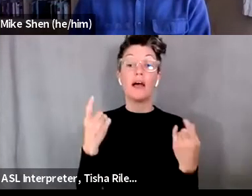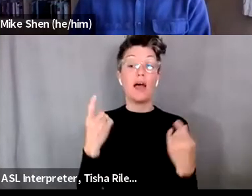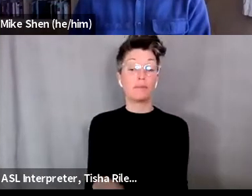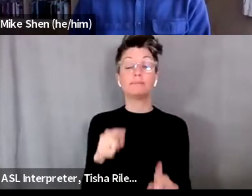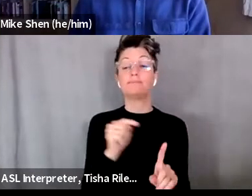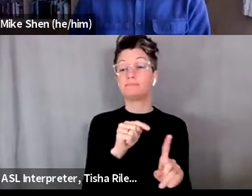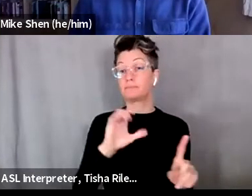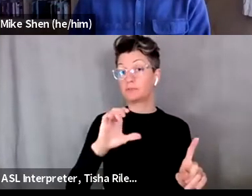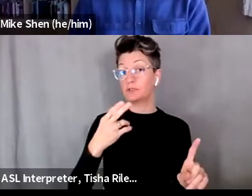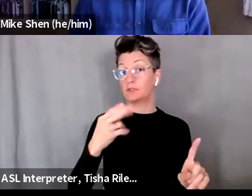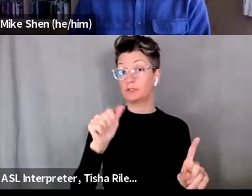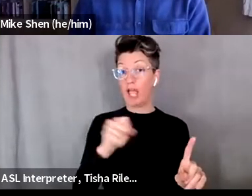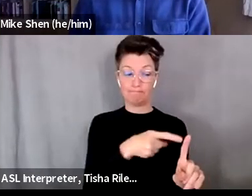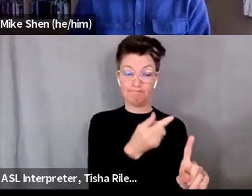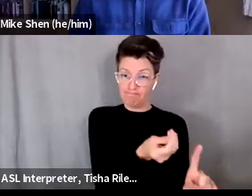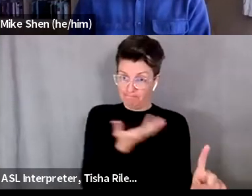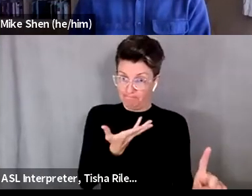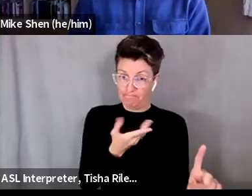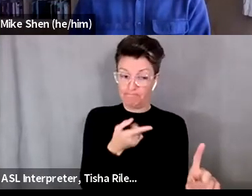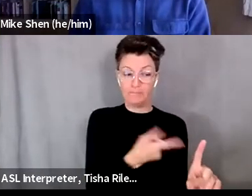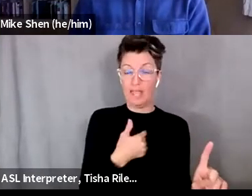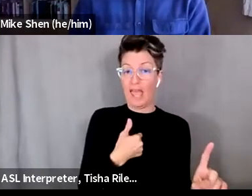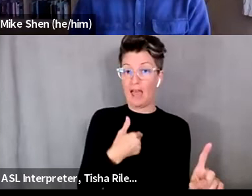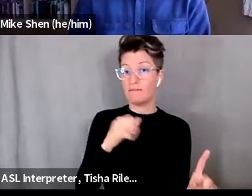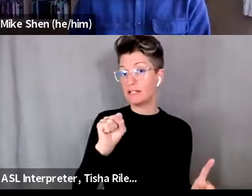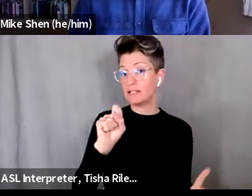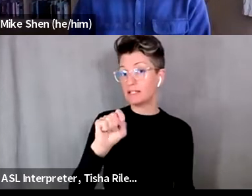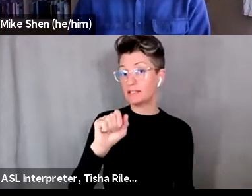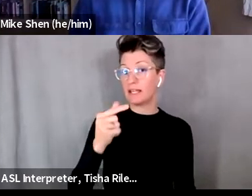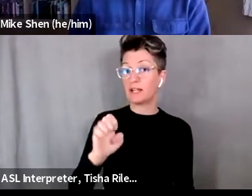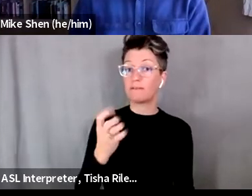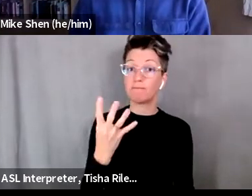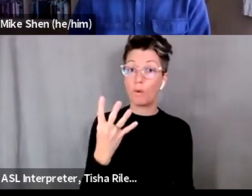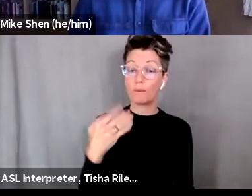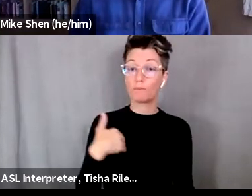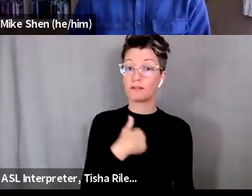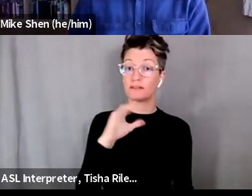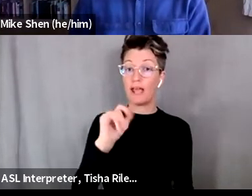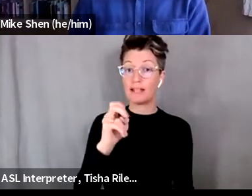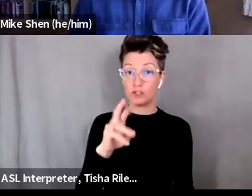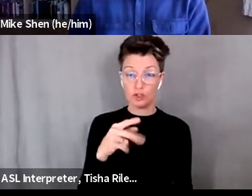that she was diagnosed with stage four breast cancer is she asked if, if I would help her get access to,